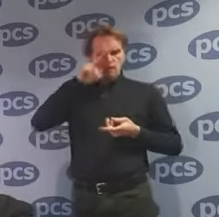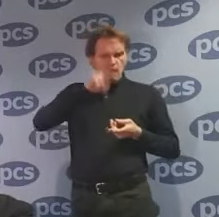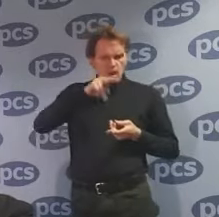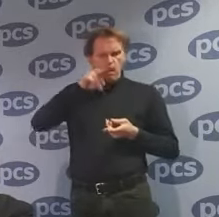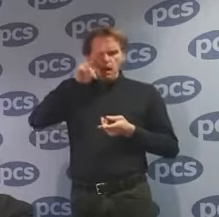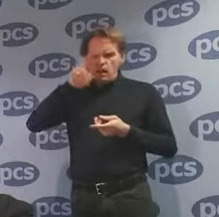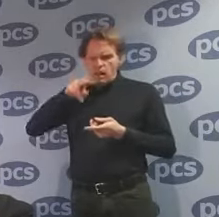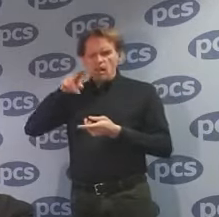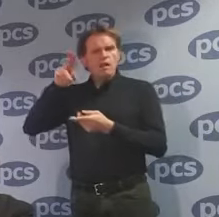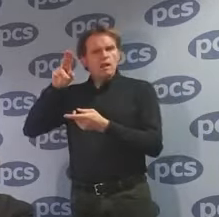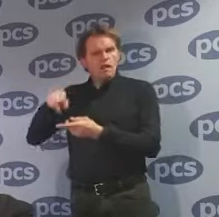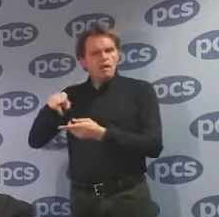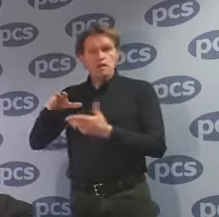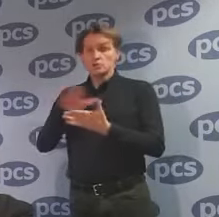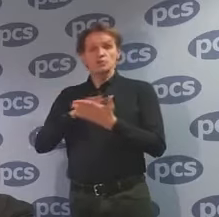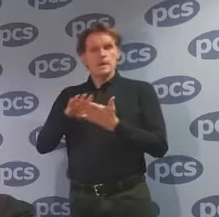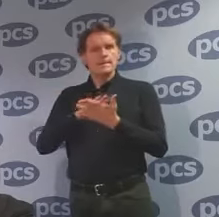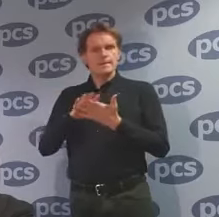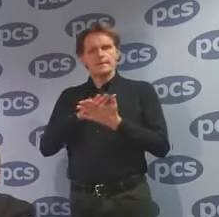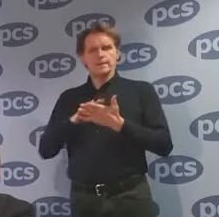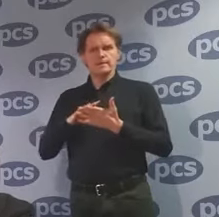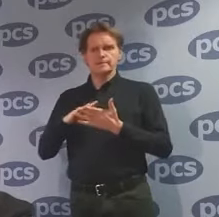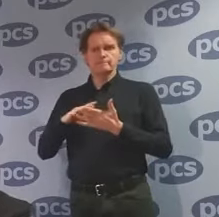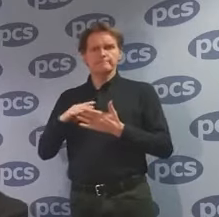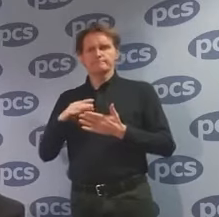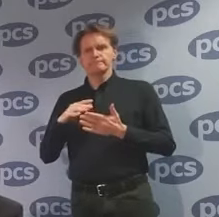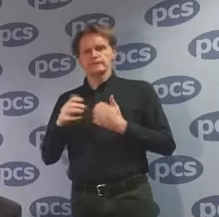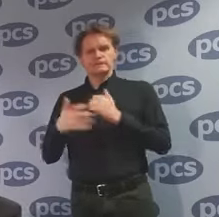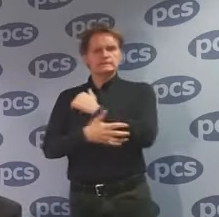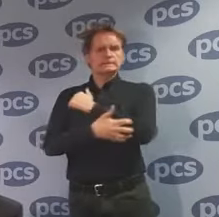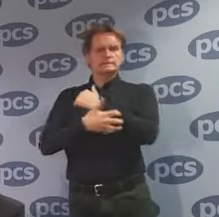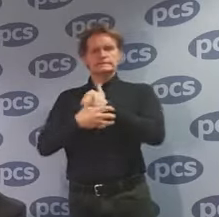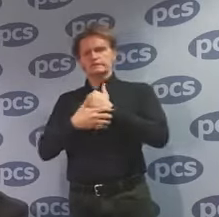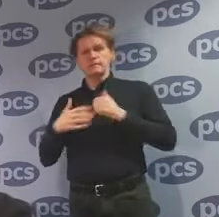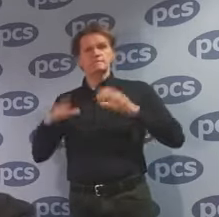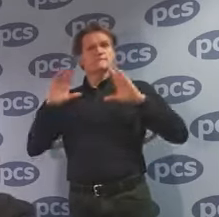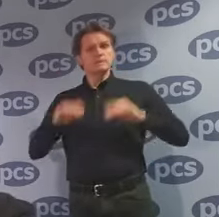has austerity ended for example? Well it means austerity is not only continuing